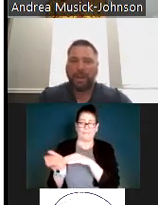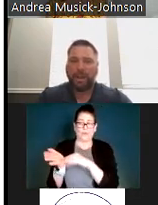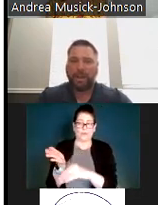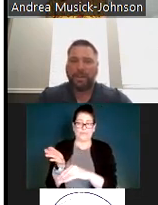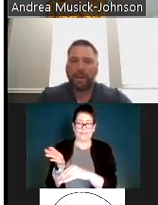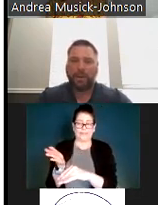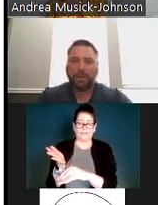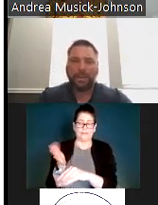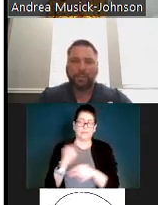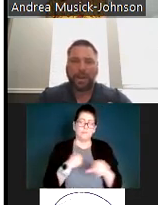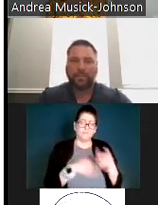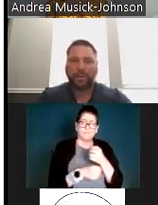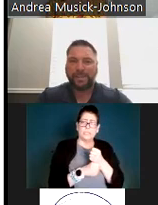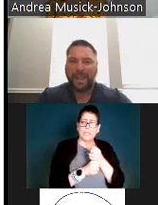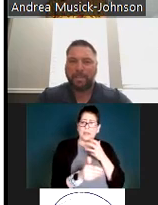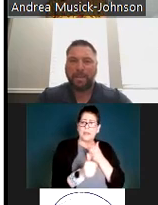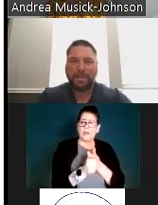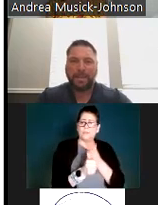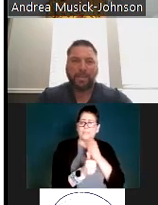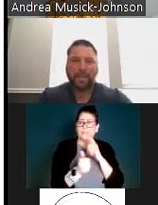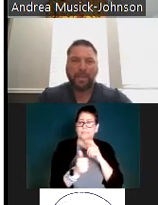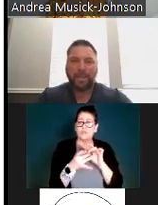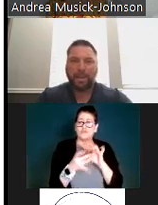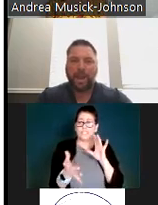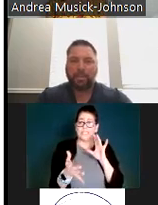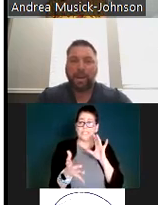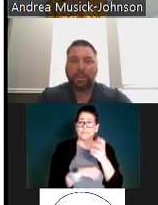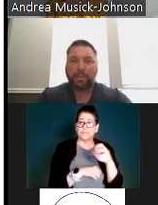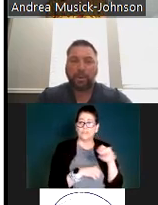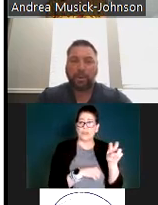updates on are a release, a transfer, escape, death, probation, parole.